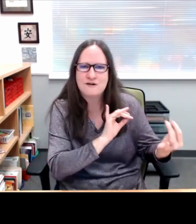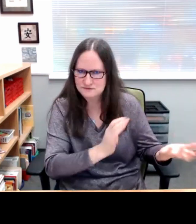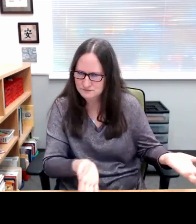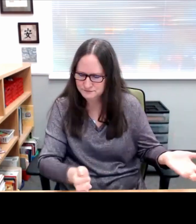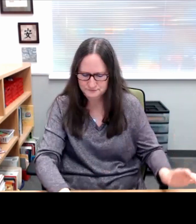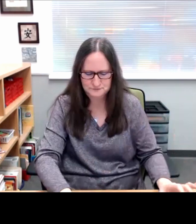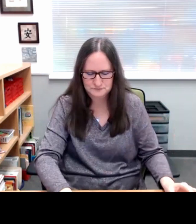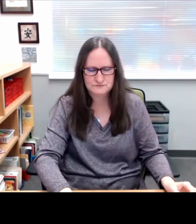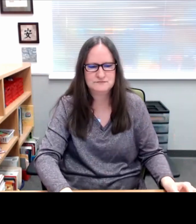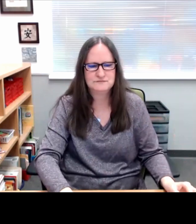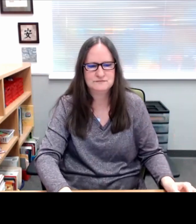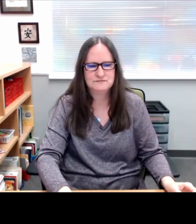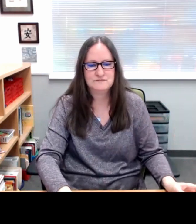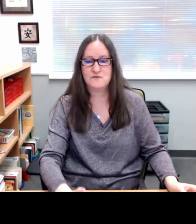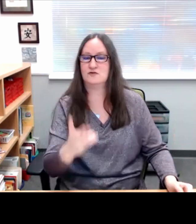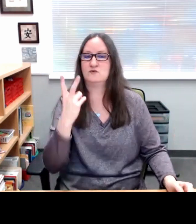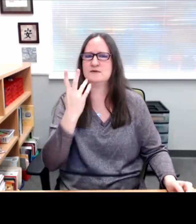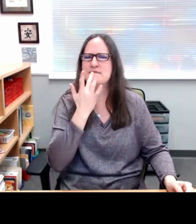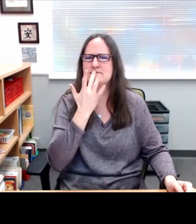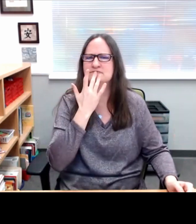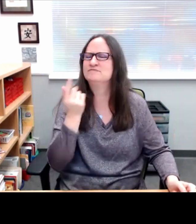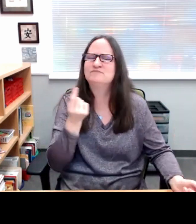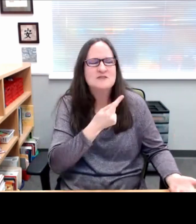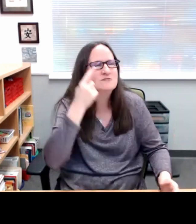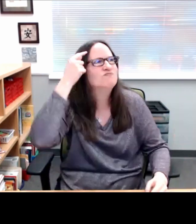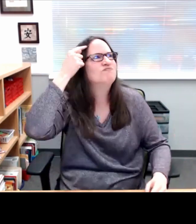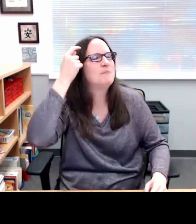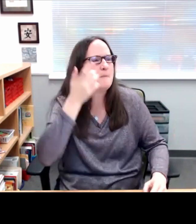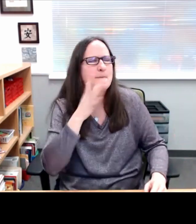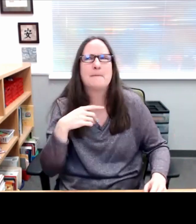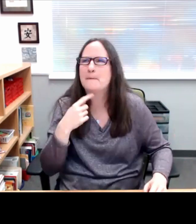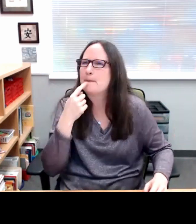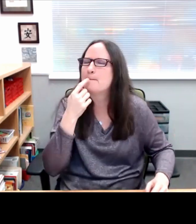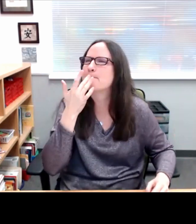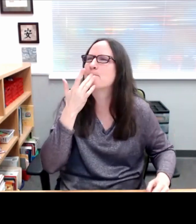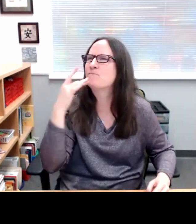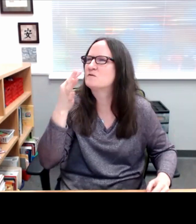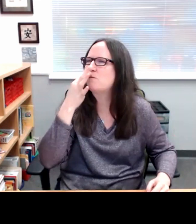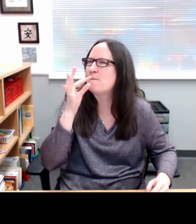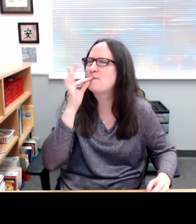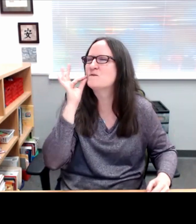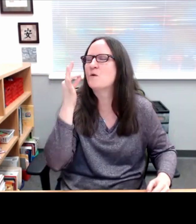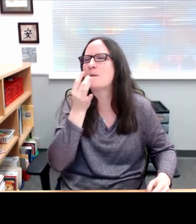Oh, smells like soup cooking. Then go over two different tastes.